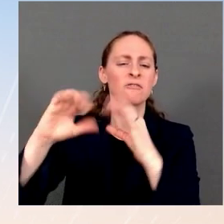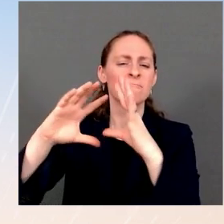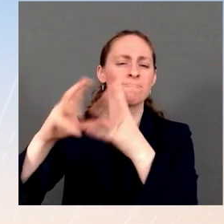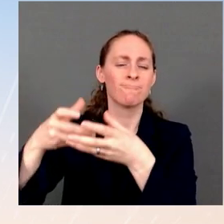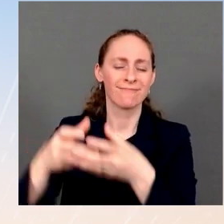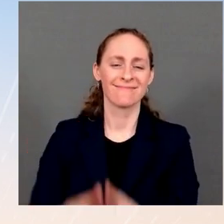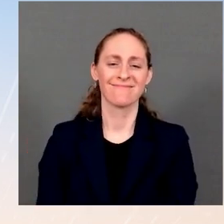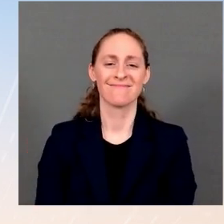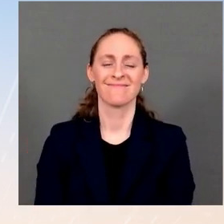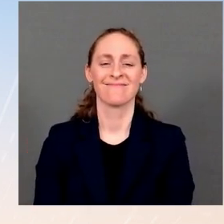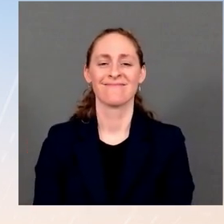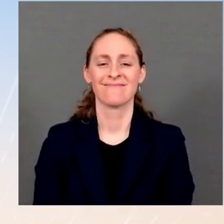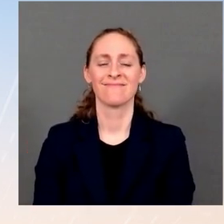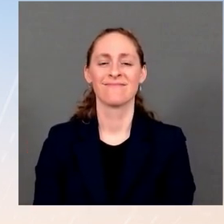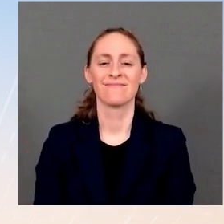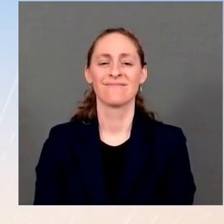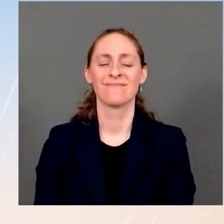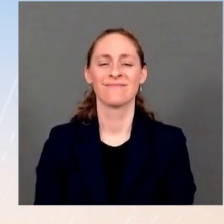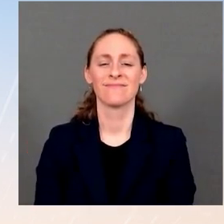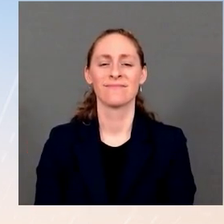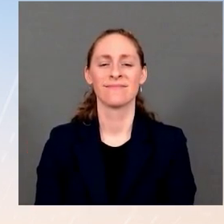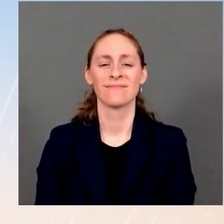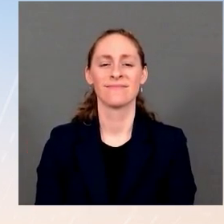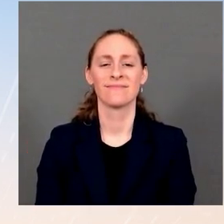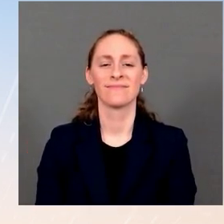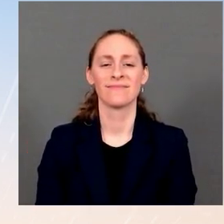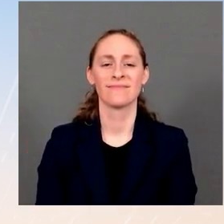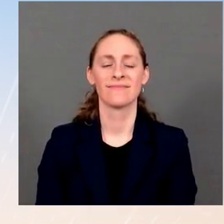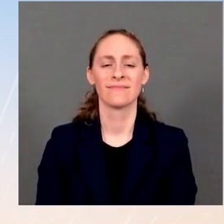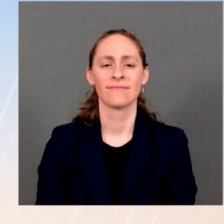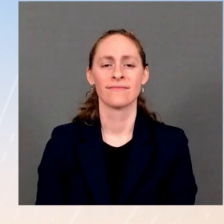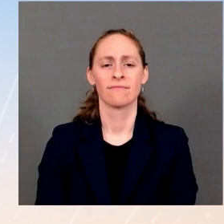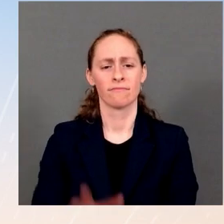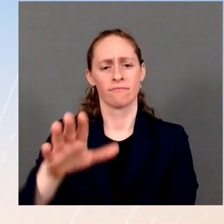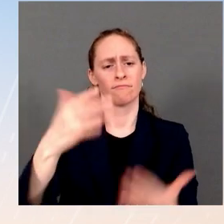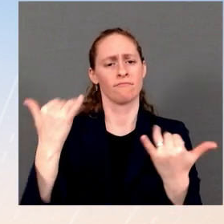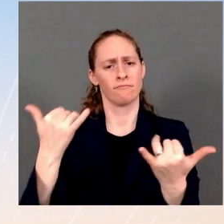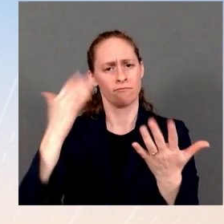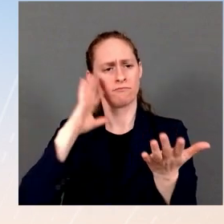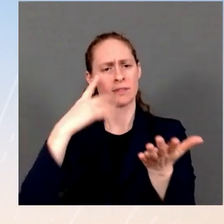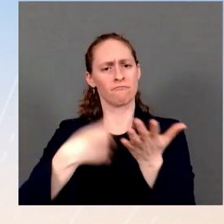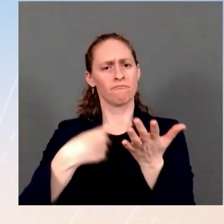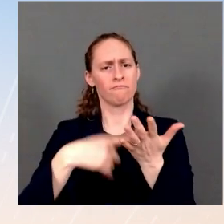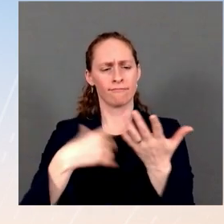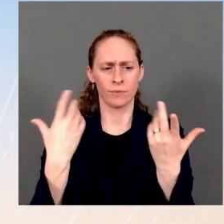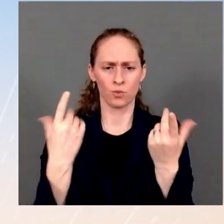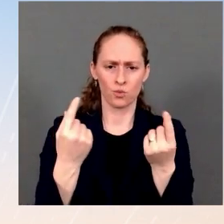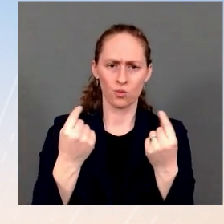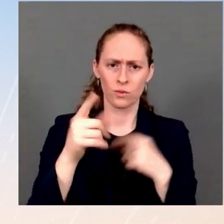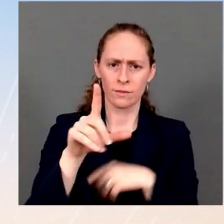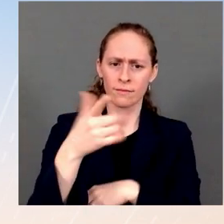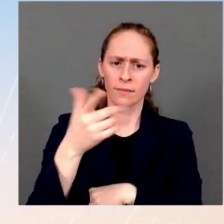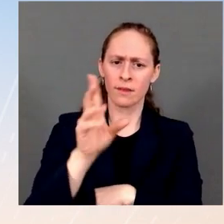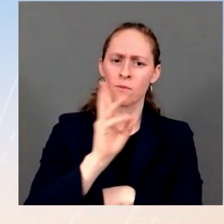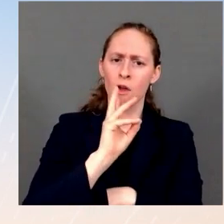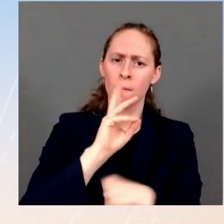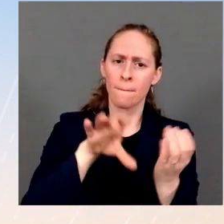I hope you all join me in welcoming him -- welcoming him to the -- to the podium and to the Briefing Room. It's his first time. So, all yours.